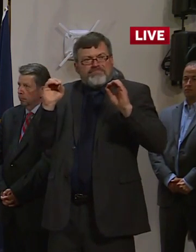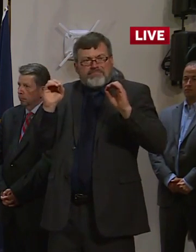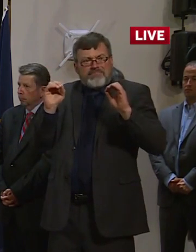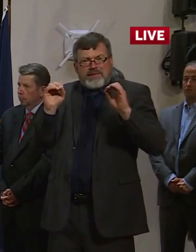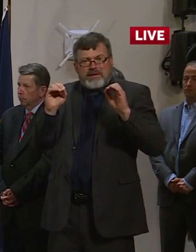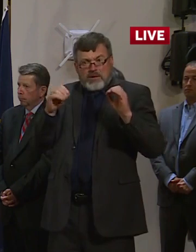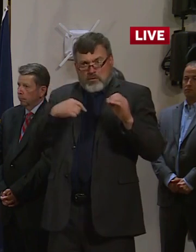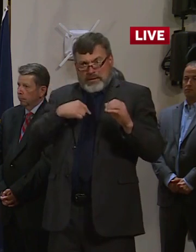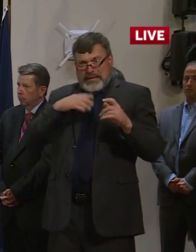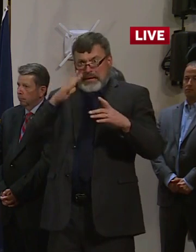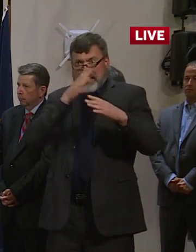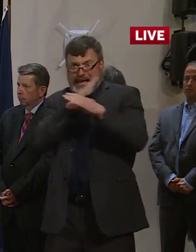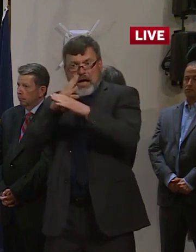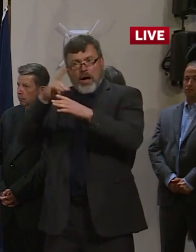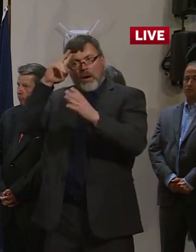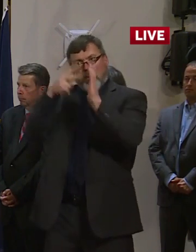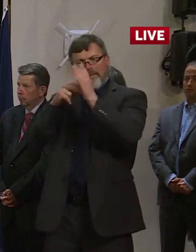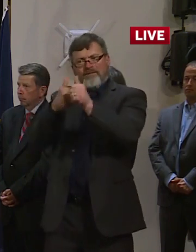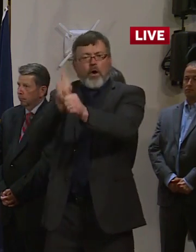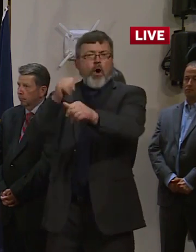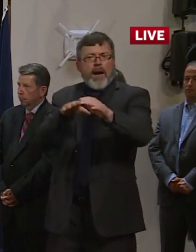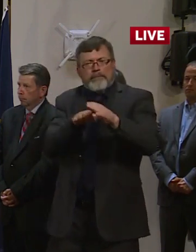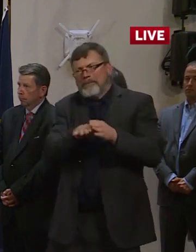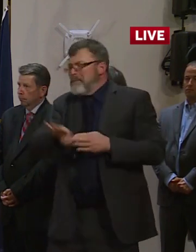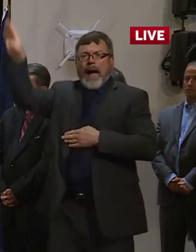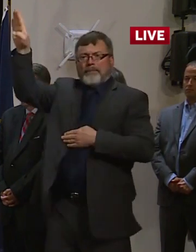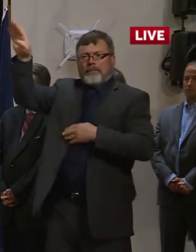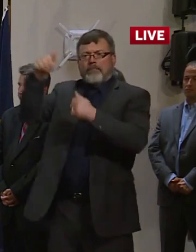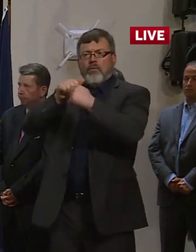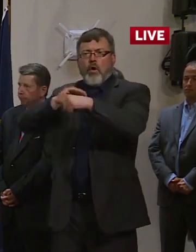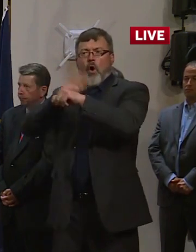RESTRICTIONS BECAUSE THEY ARE NO LONGER NEEDED TO PREVENTHE T